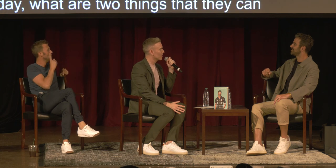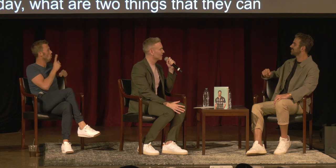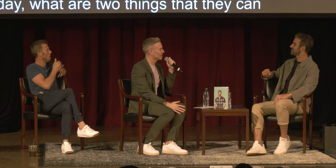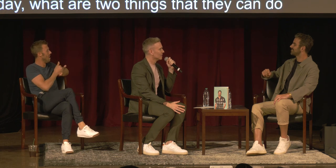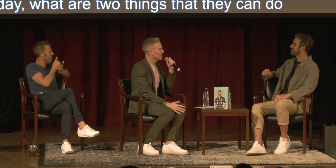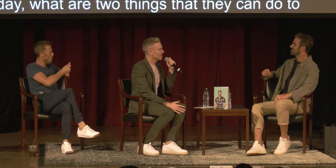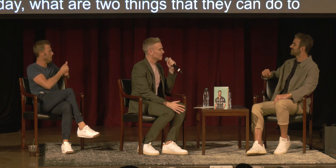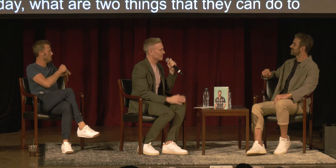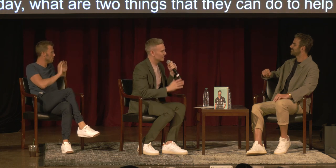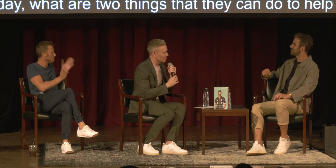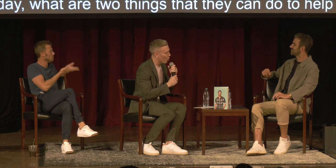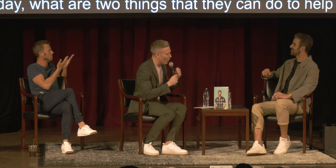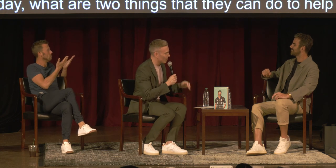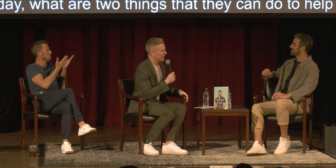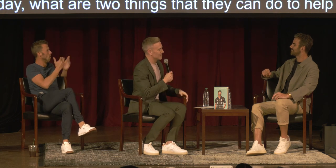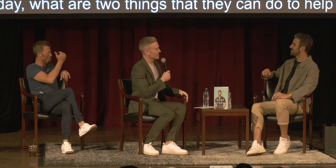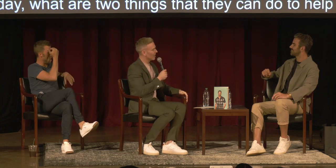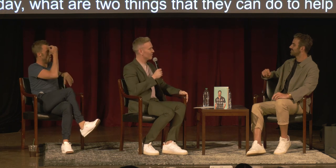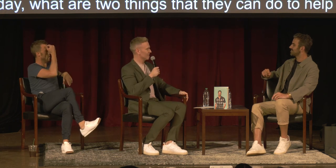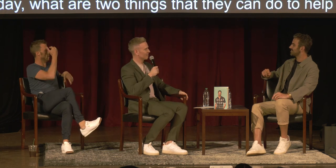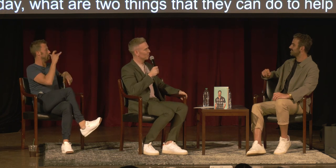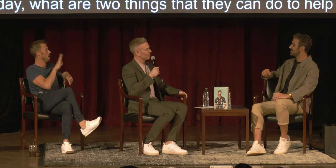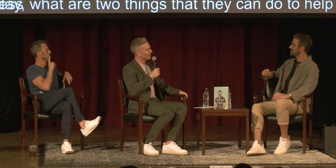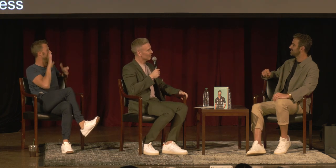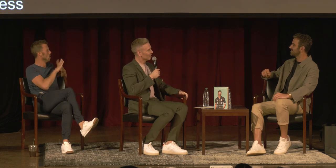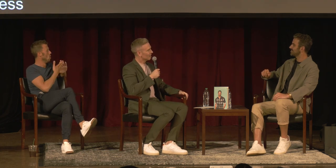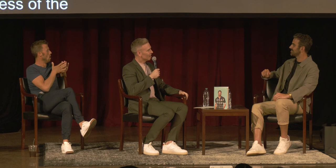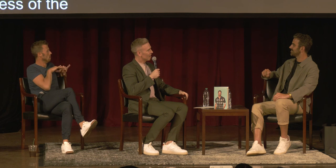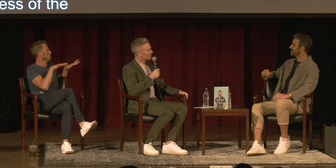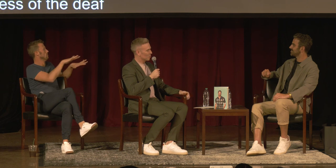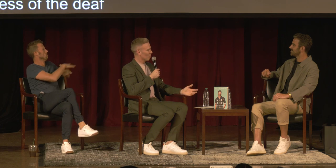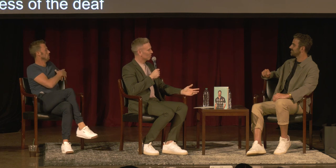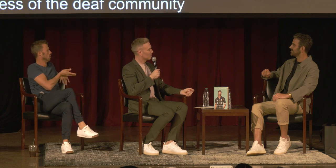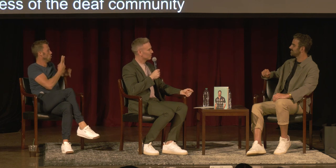bring awareness of the Deaf community to the world?